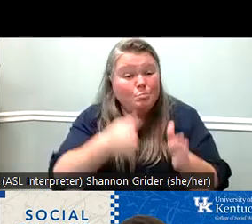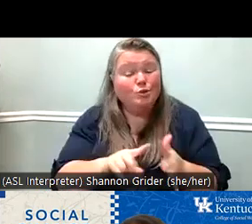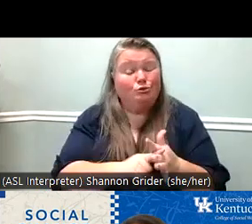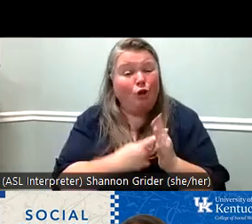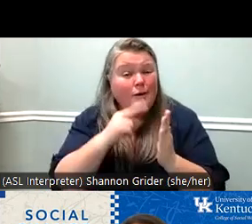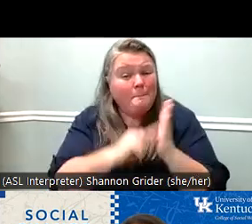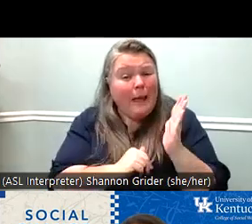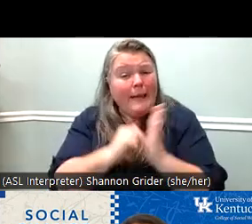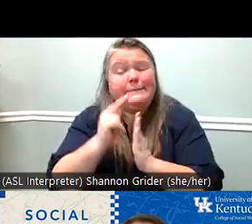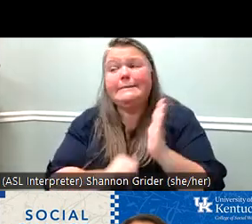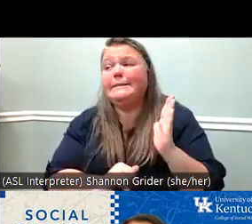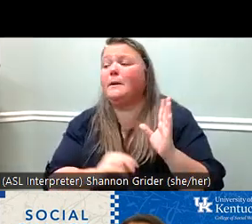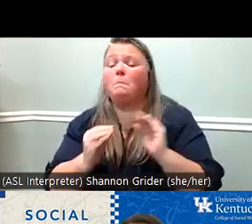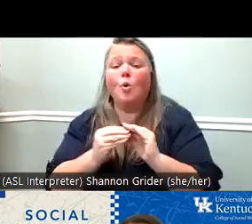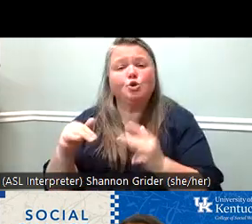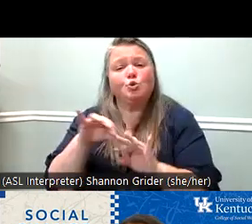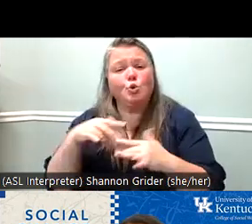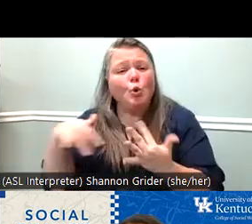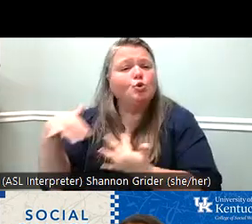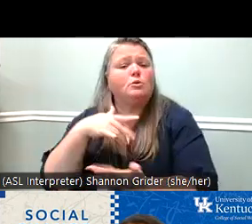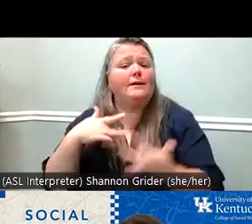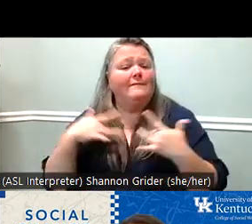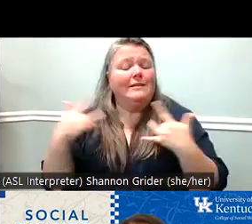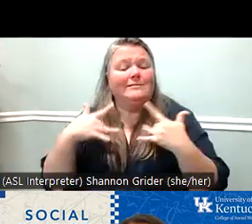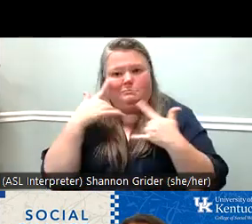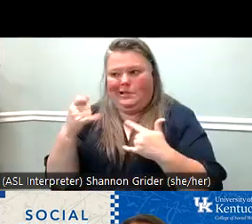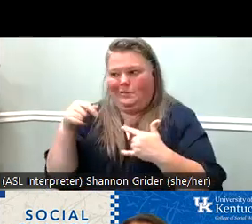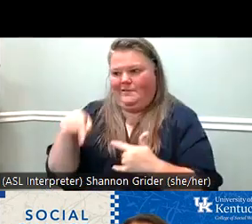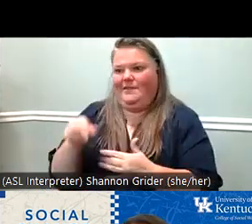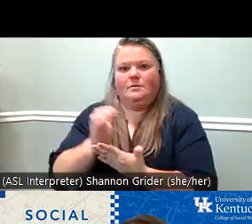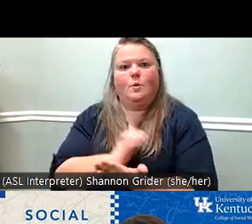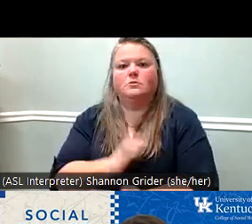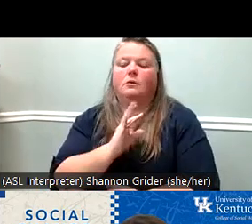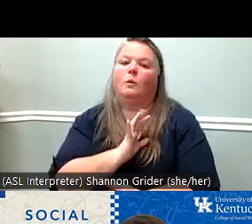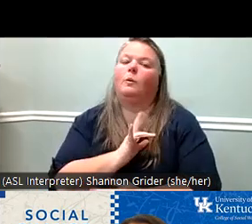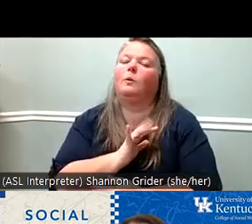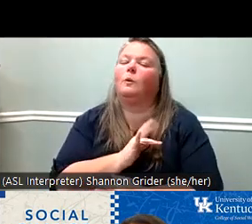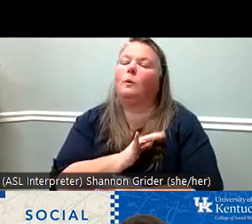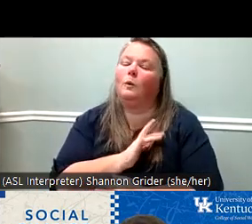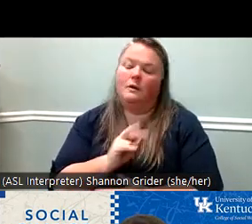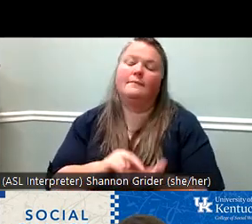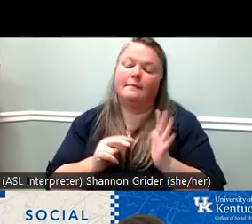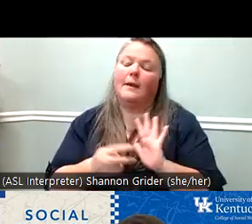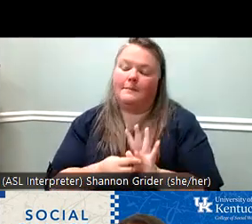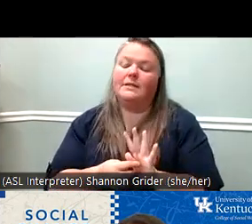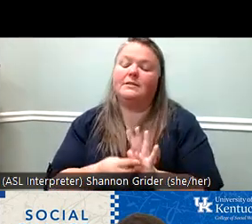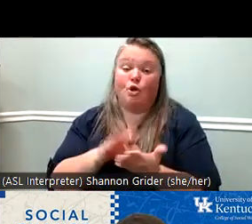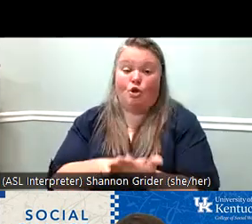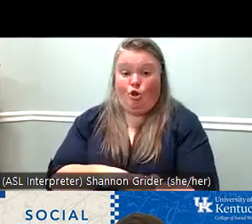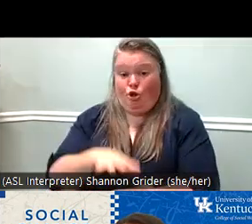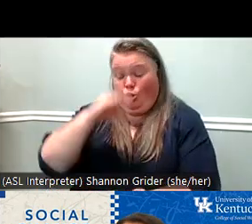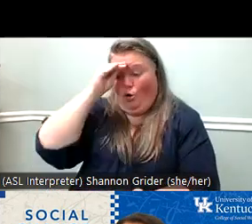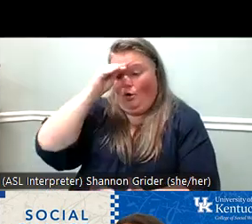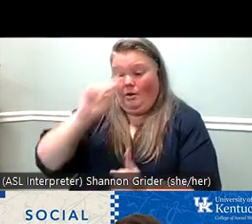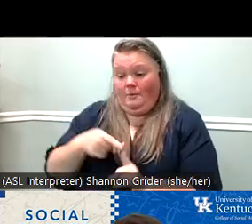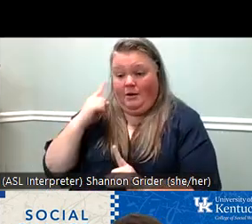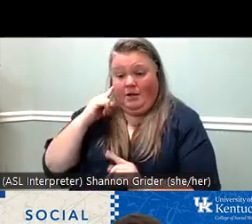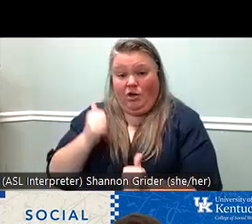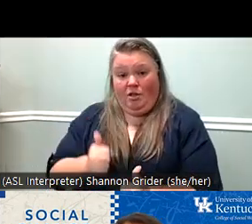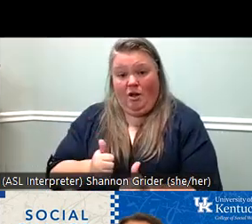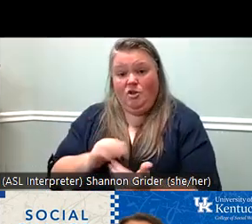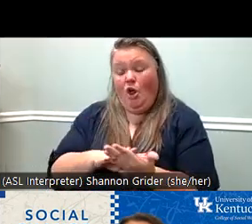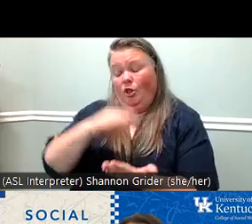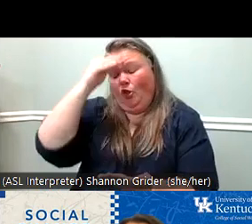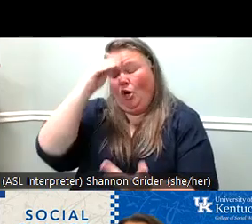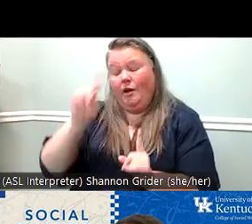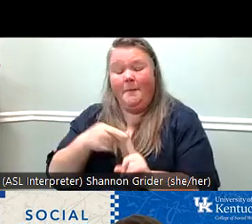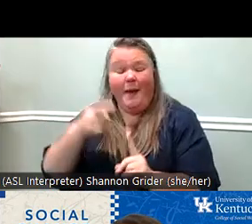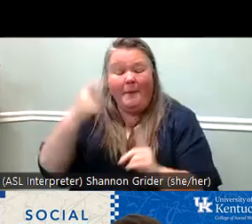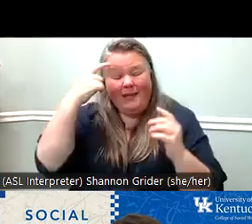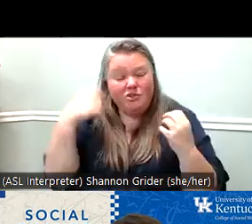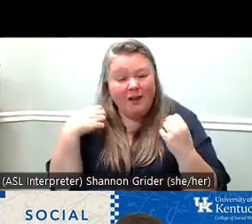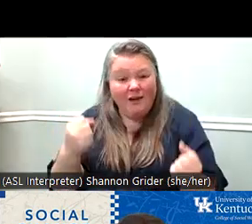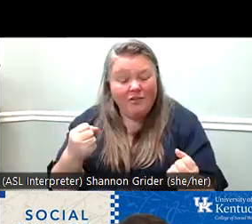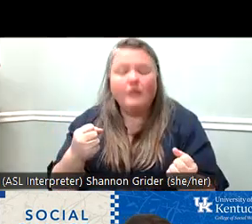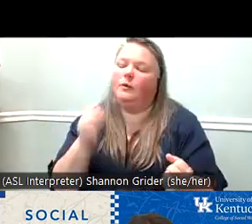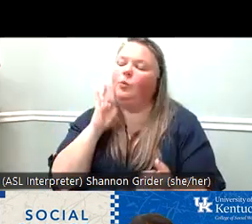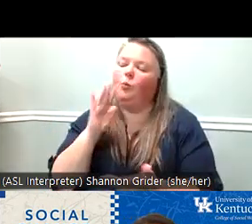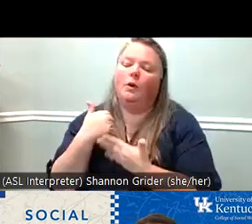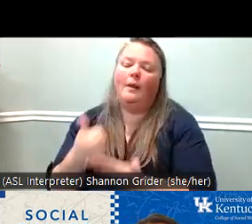HEARING LOSS WE ISOLATE SO EASILY, AND WE DON'T PARTICIPATE IN ALL OF THE THINGS THAT WOULD BRING US JOY OR THINGS THAT WE HAVE AN INTEREST IN. SO FOR THIS PERSON